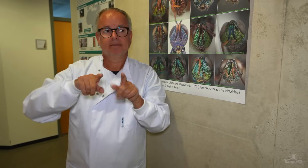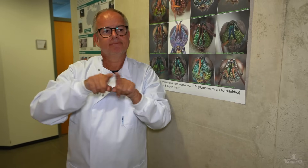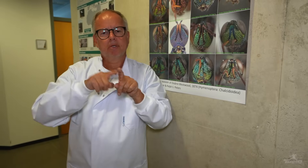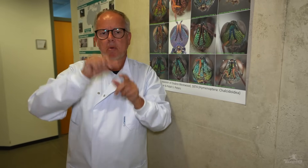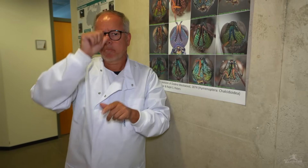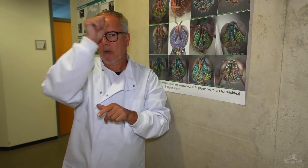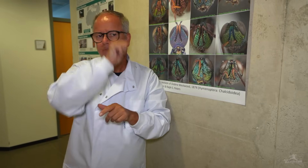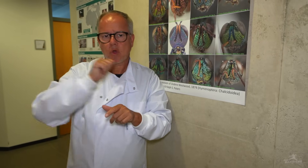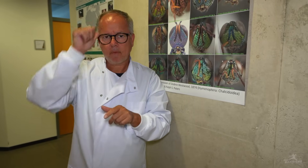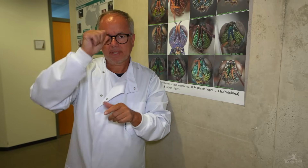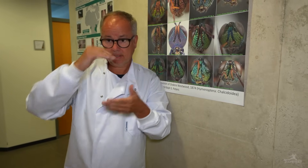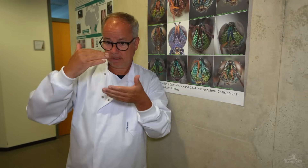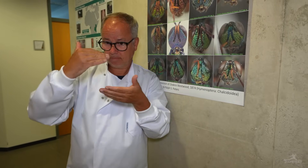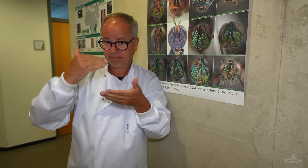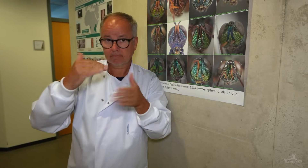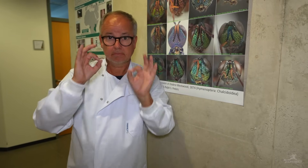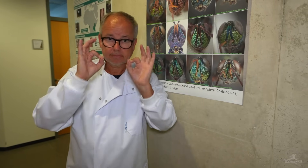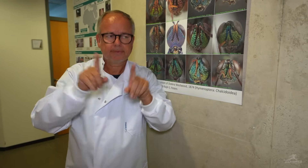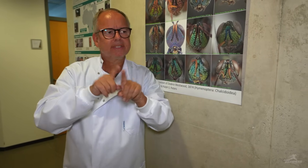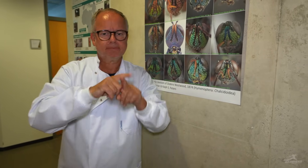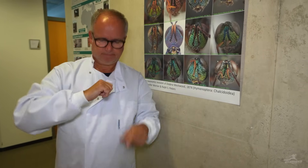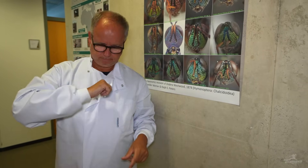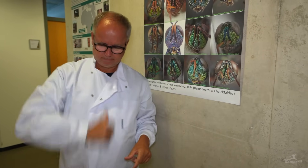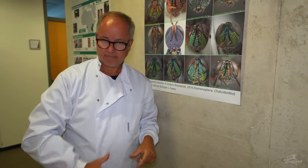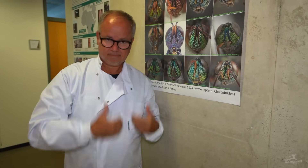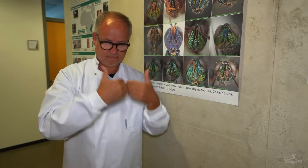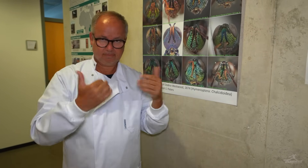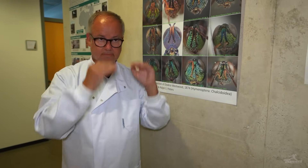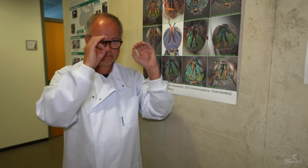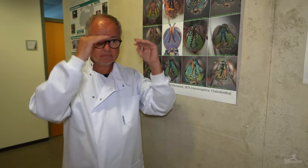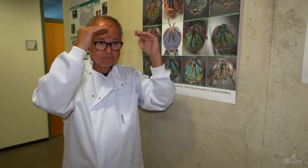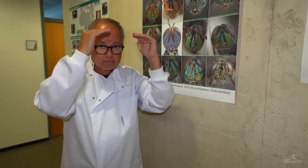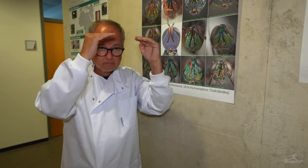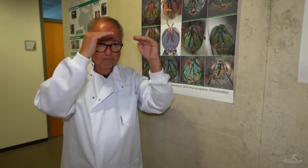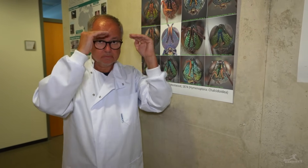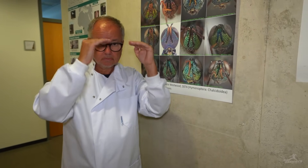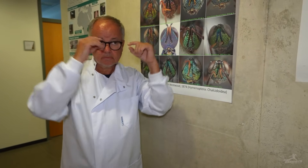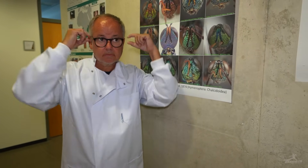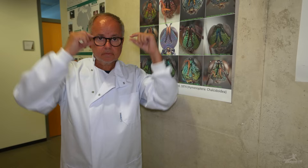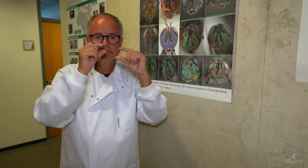In Africa as well for example, these distinctions